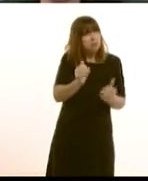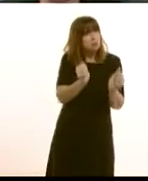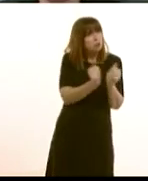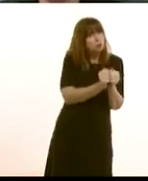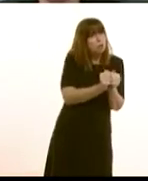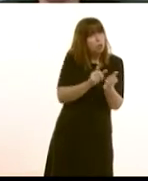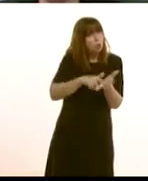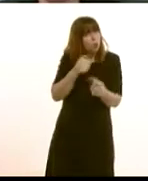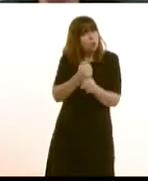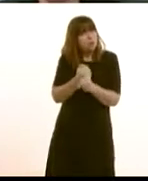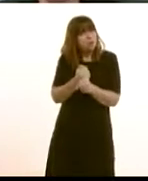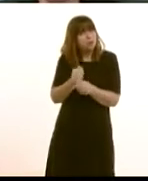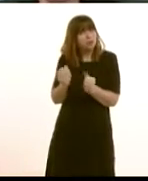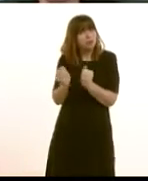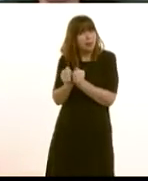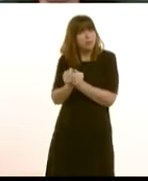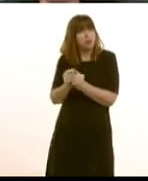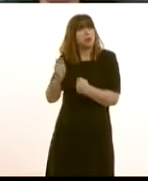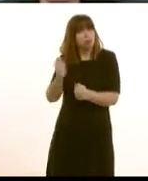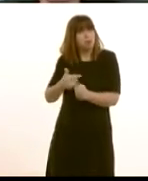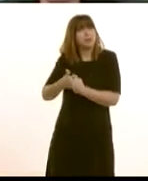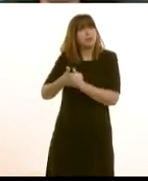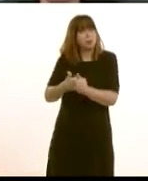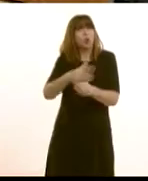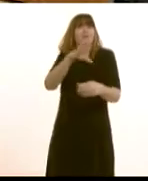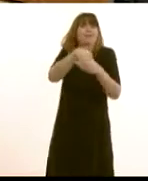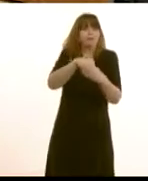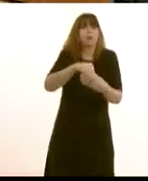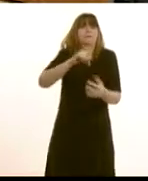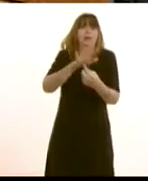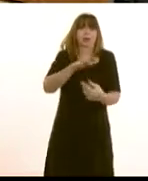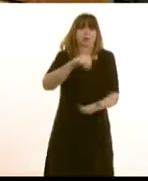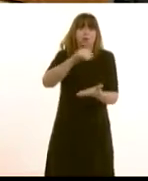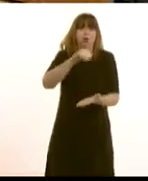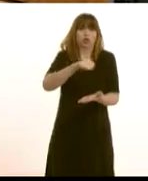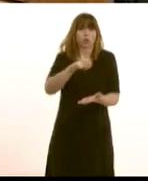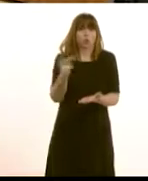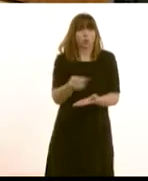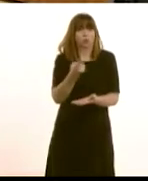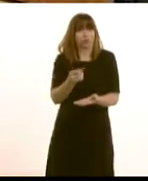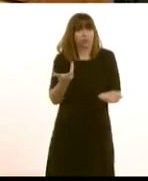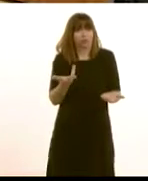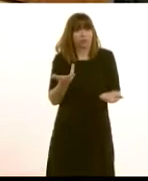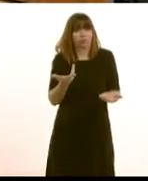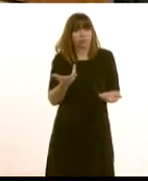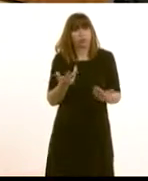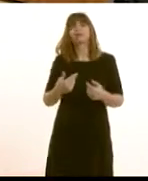government settlement should have been supported along with the main budget? Carwyn Jones: Well, itís a matter, of course, between ourselves and the Liberal Democrats